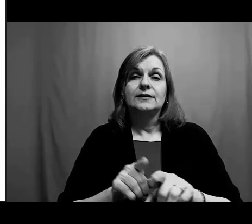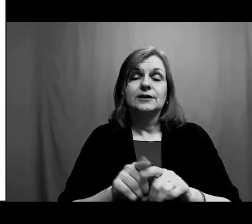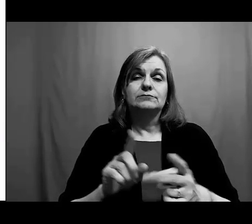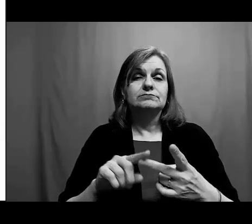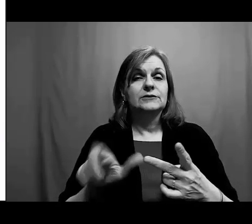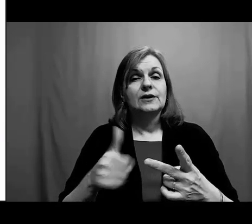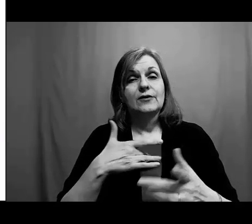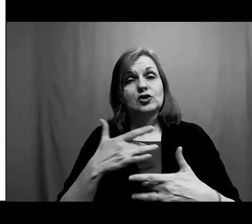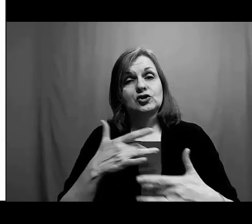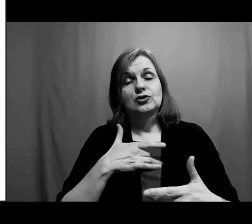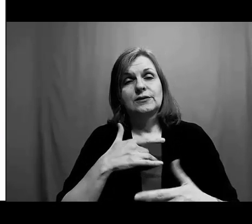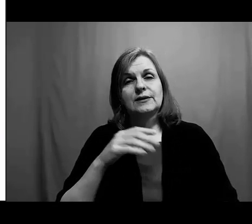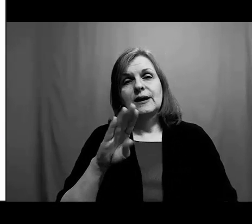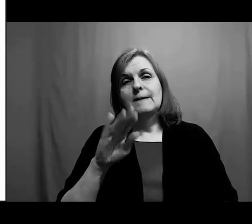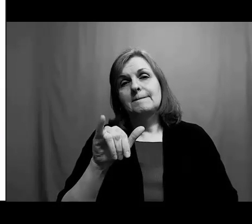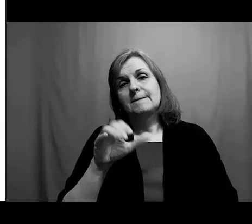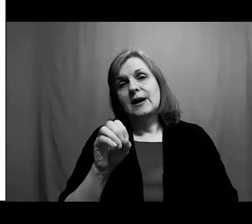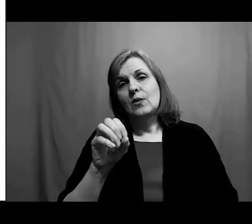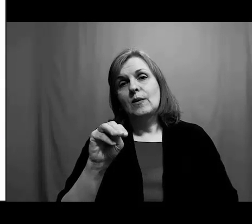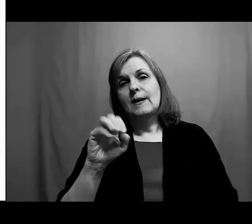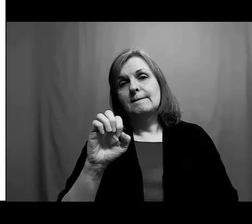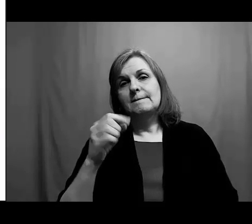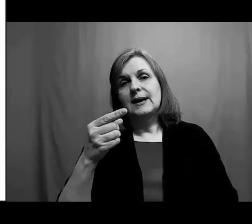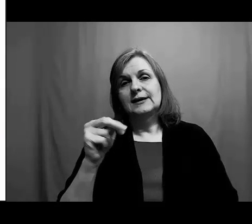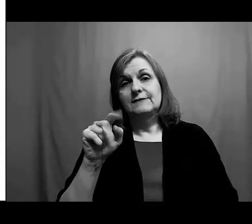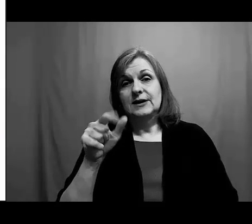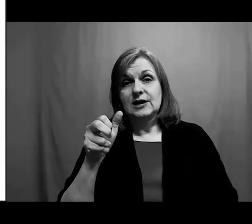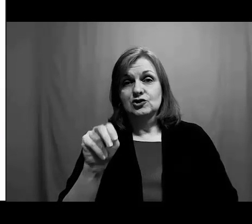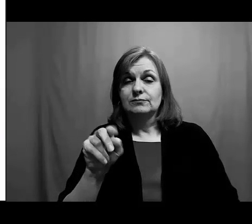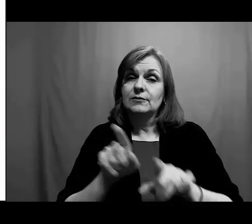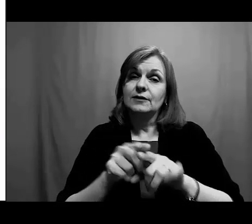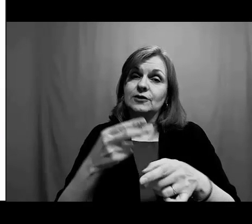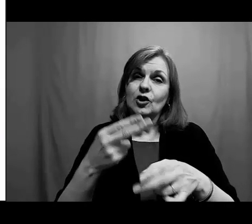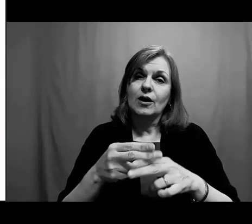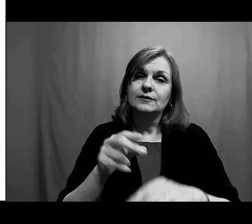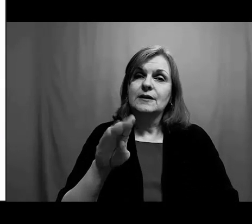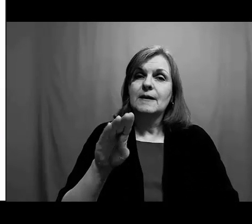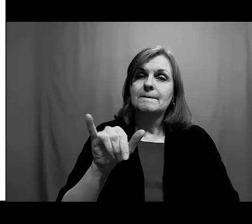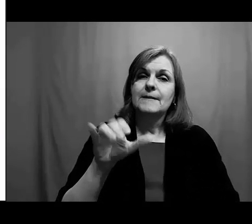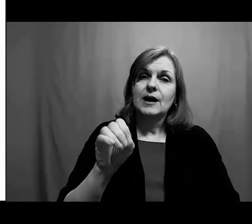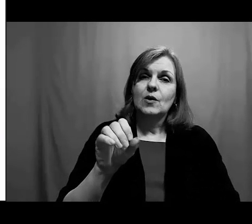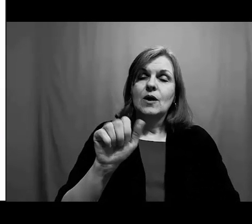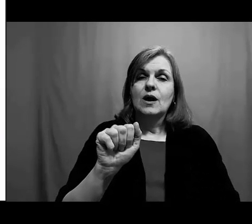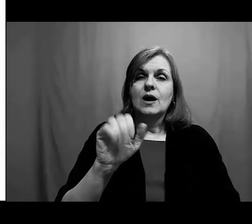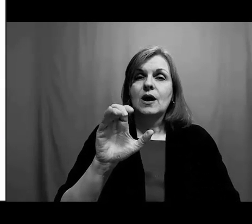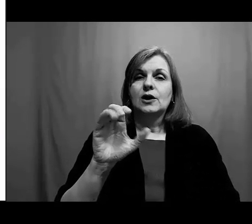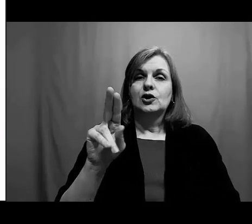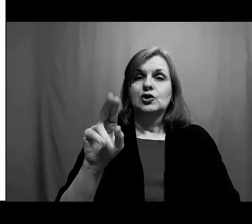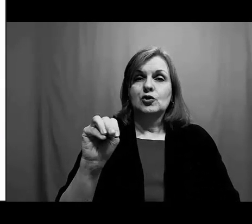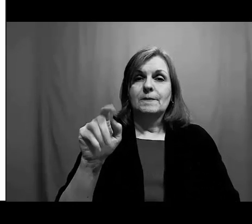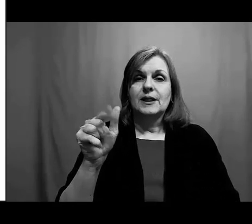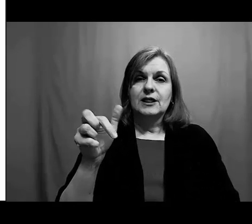we also get concerned about something known as Biomagnification or some of you may know this as Bioaccumulation